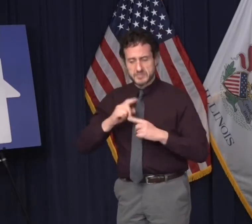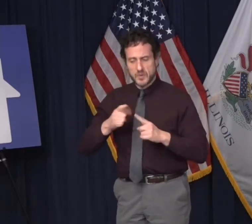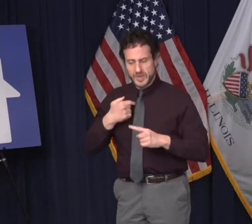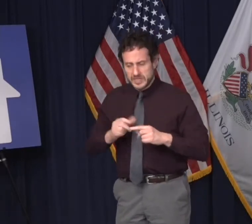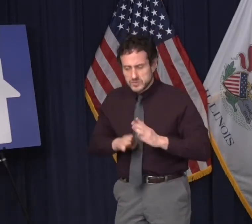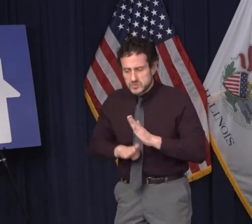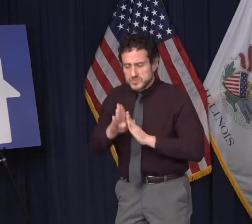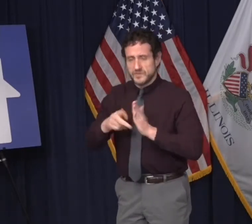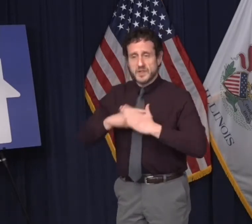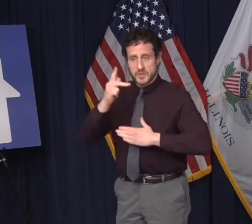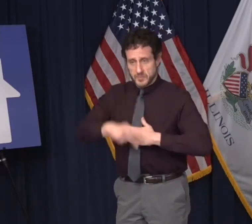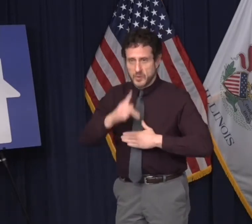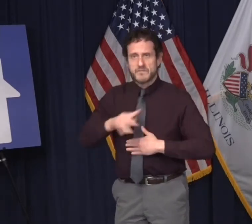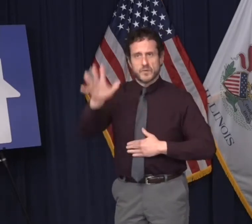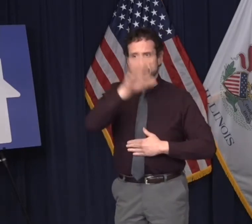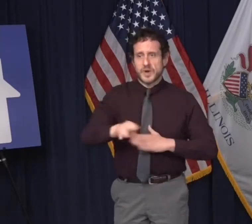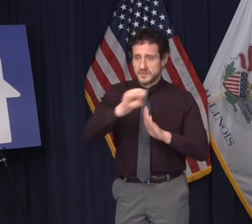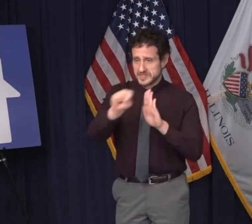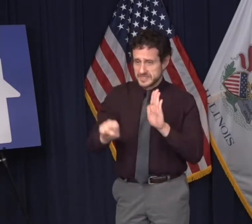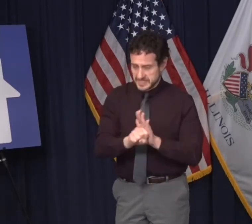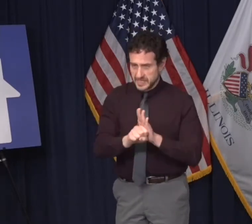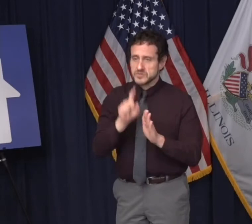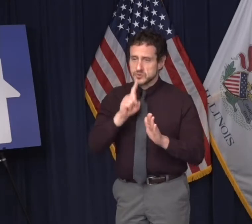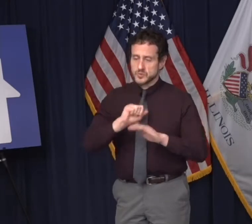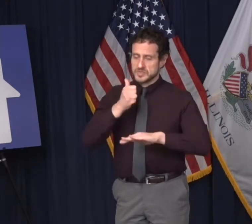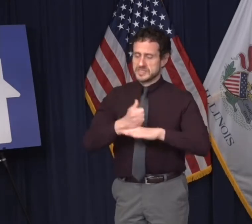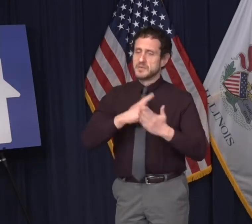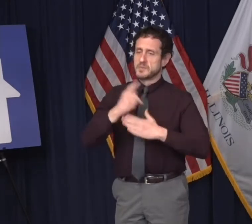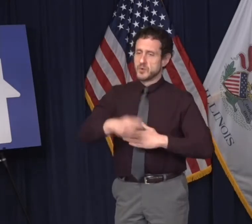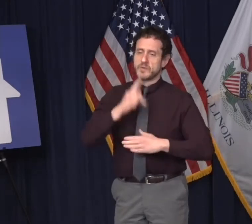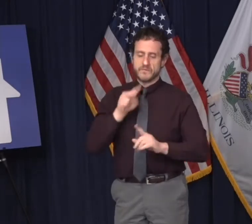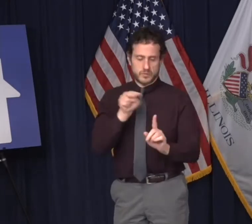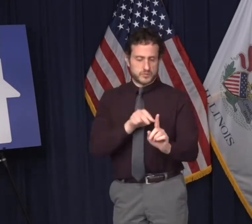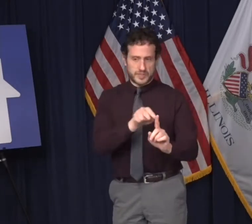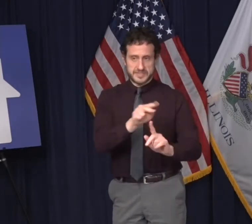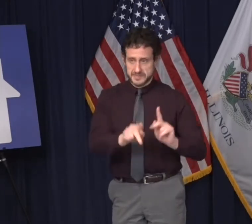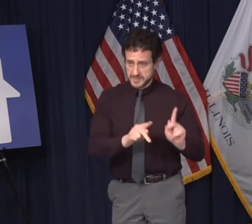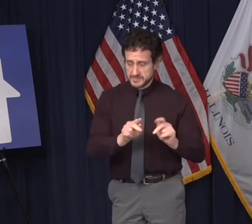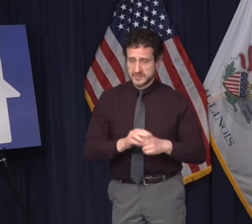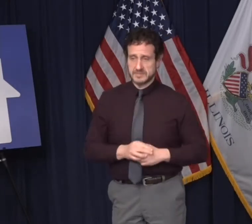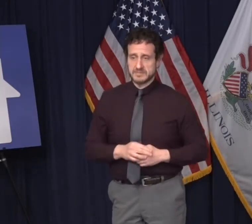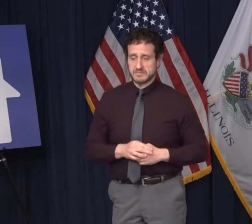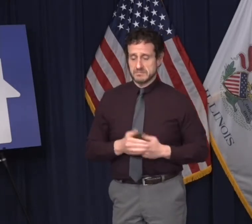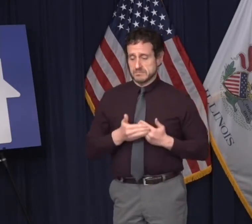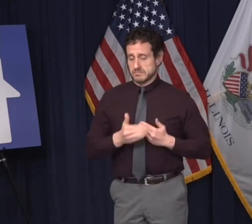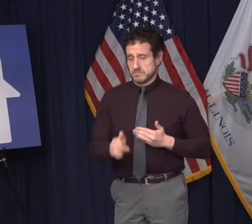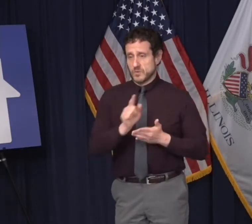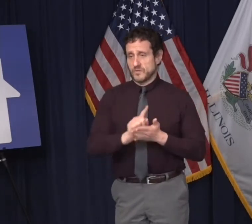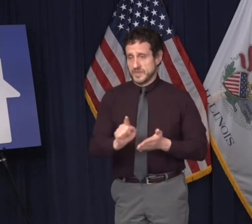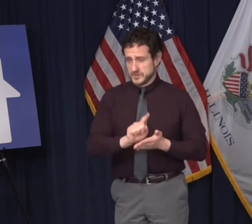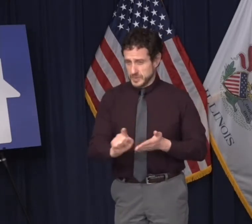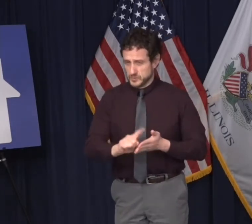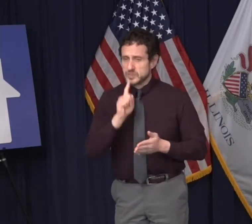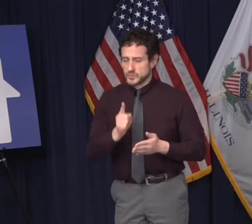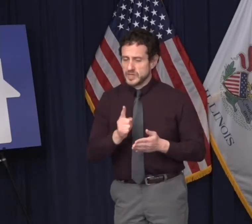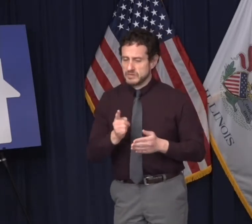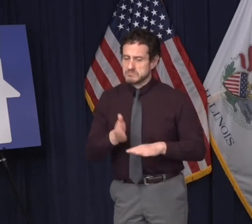INFRASTRUCTURE AND EXPERTISE TO SHAPE A MASSIVE STATEWIDE CONTACT TRACING OPERATION GRADUALLY BUILDING OVER THE